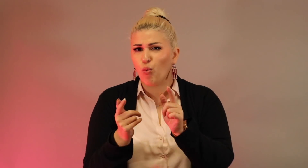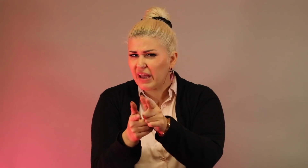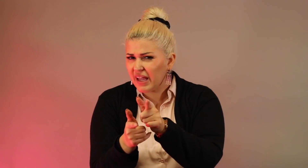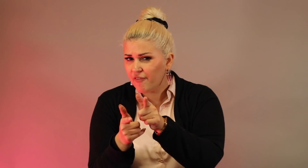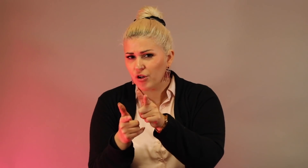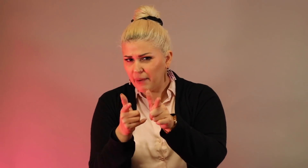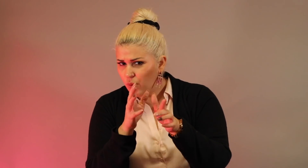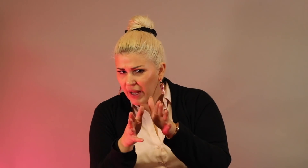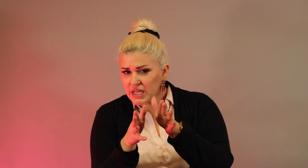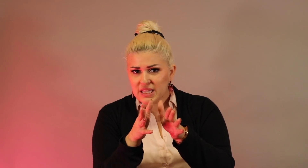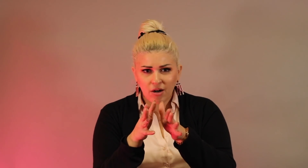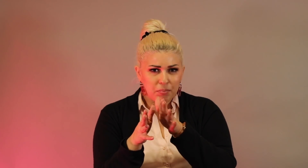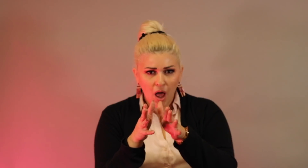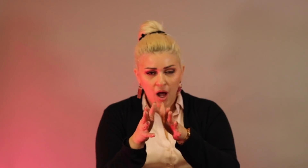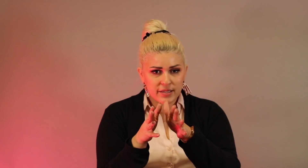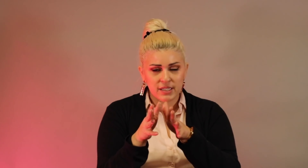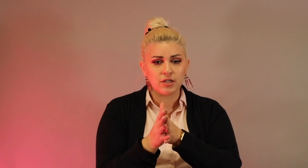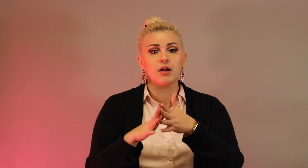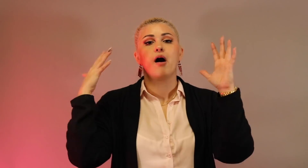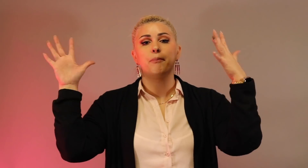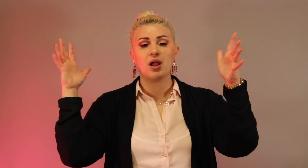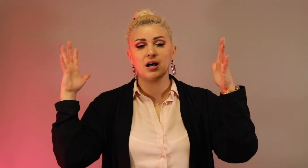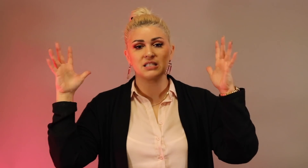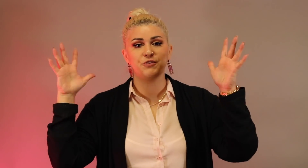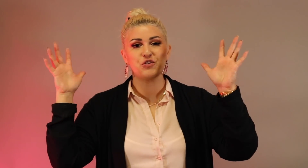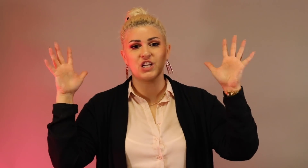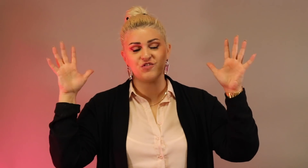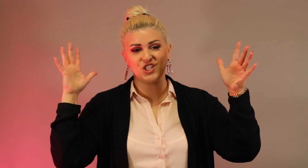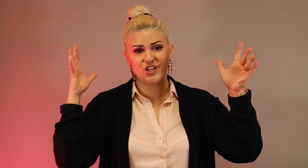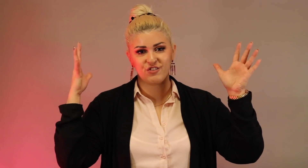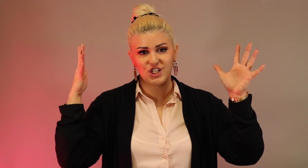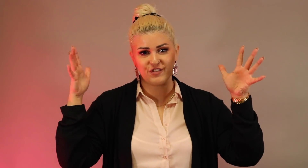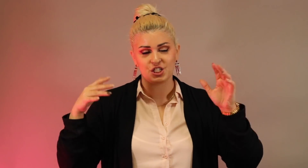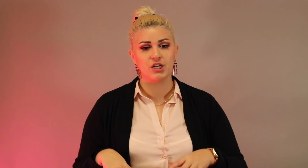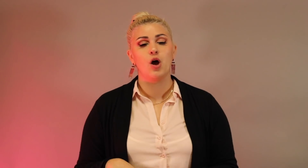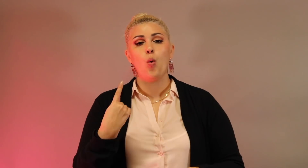Now if you're like, but wait, isn't there applause here? Applause is finish, finish, finish, finish, finish.